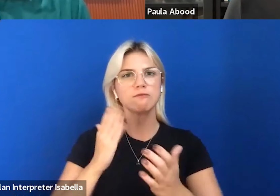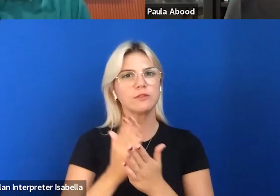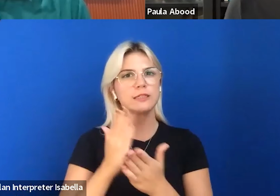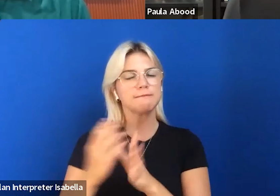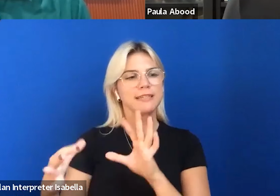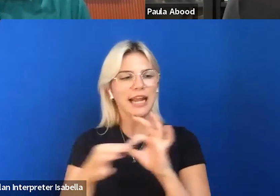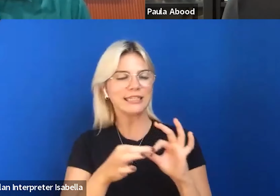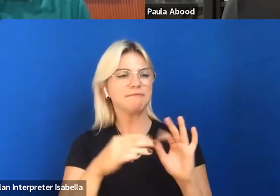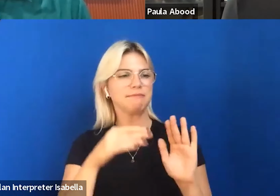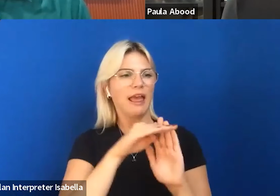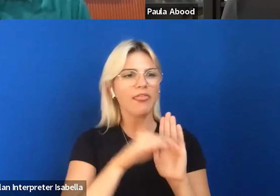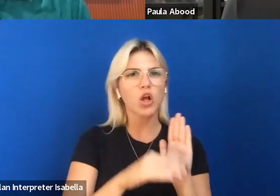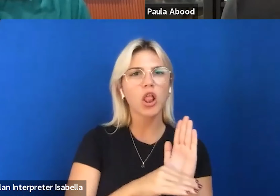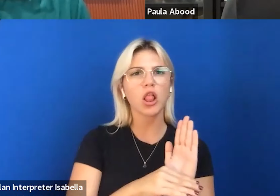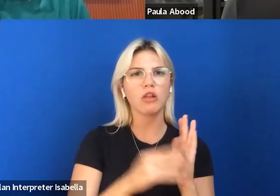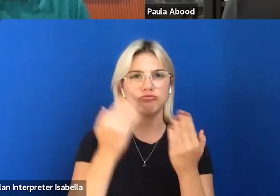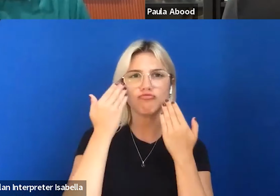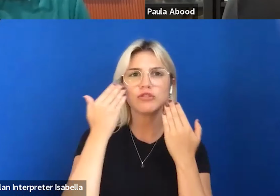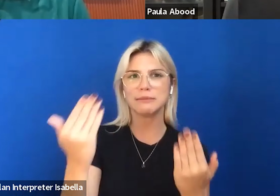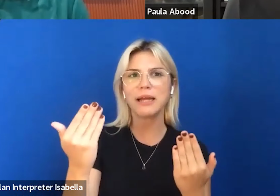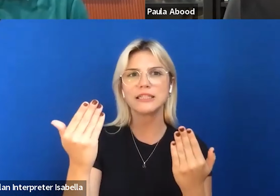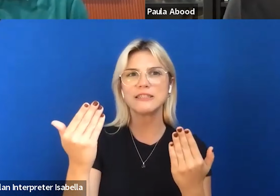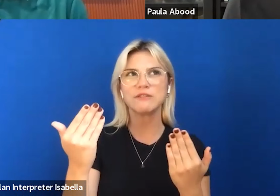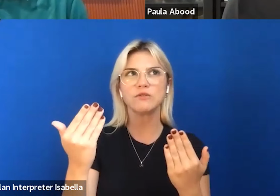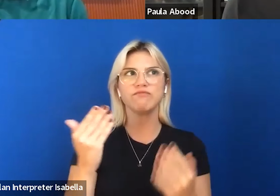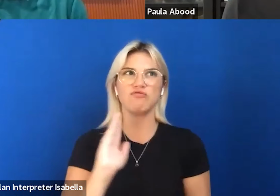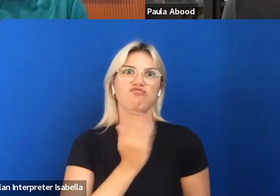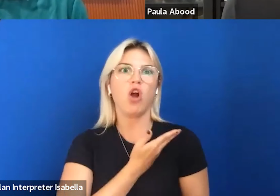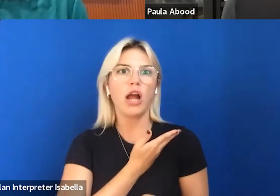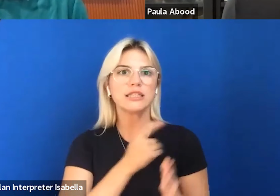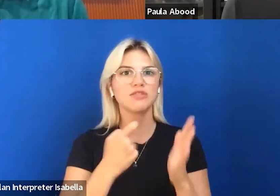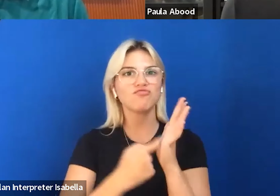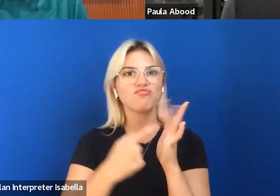and what I would consider a rights-based approach to engagement.